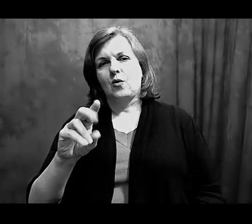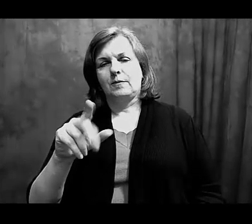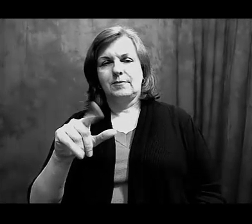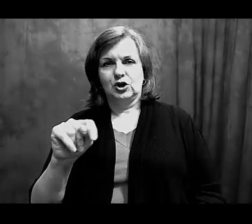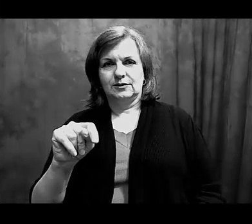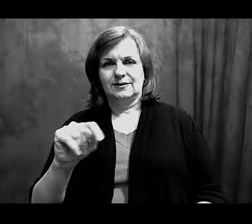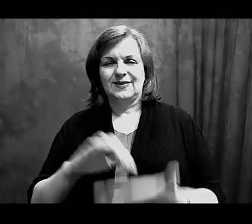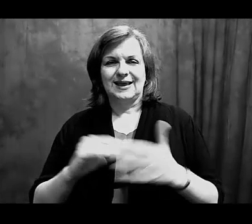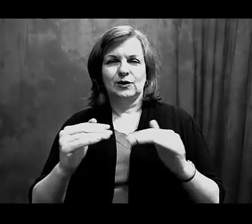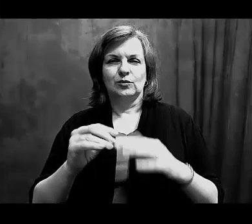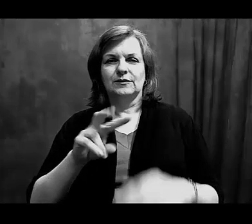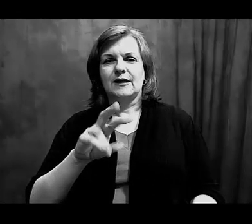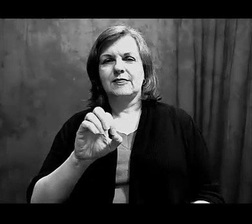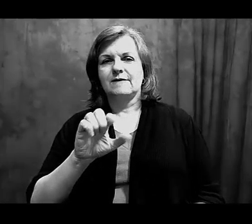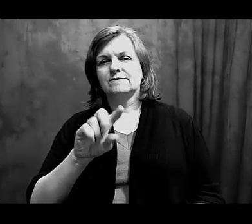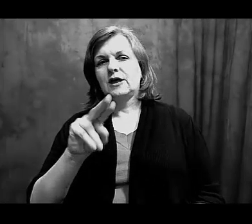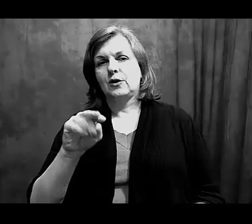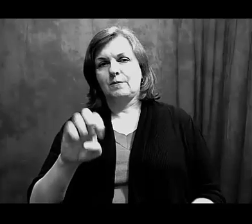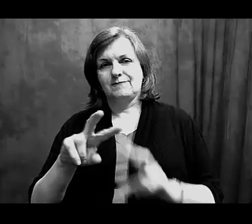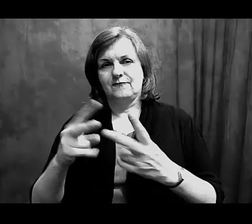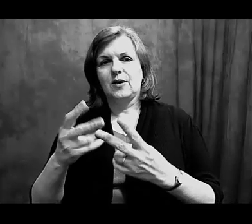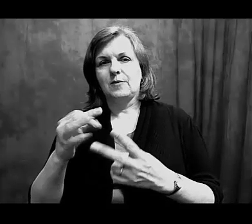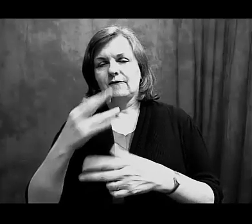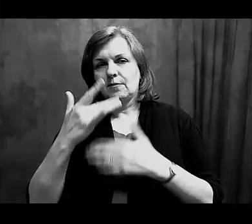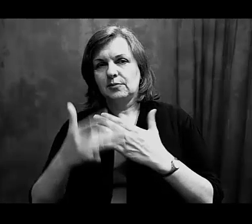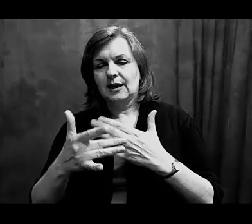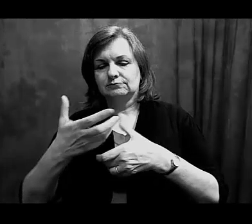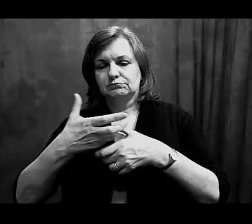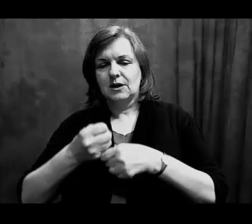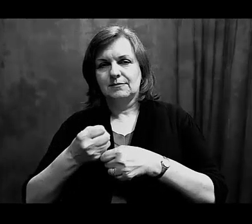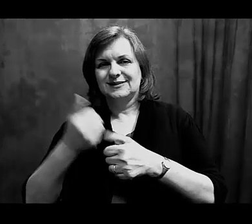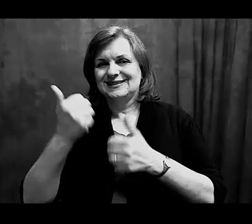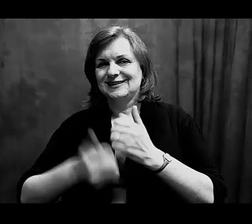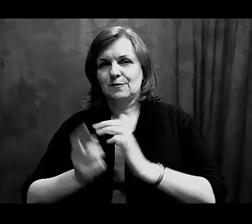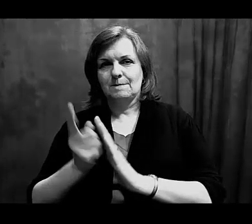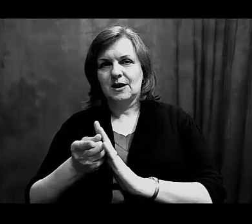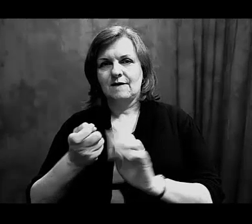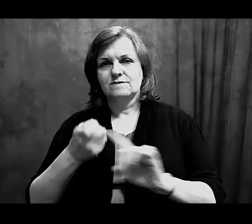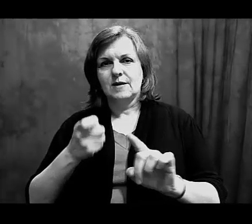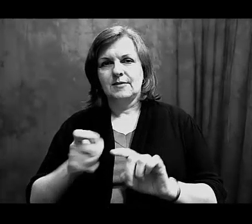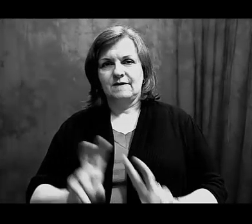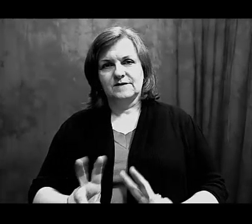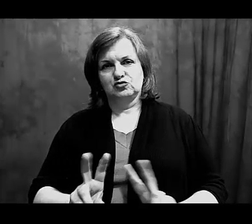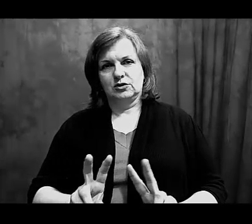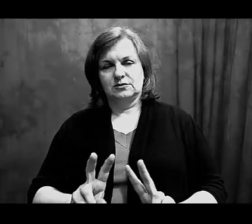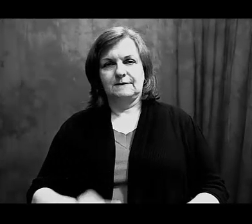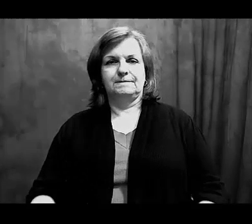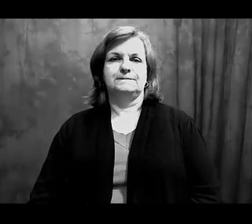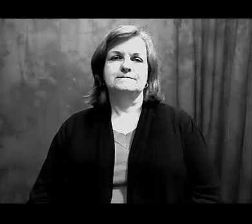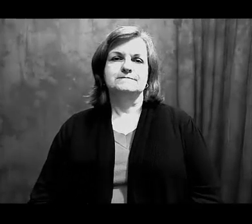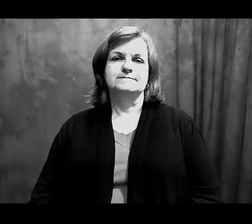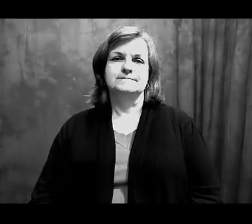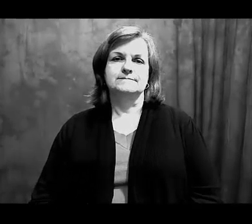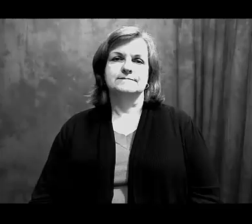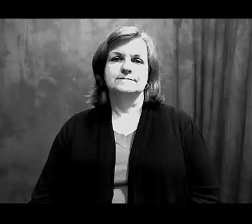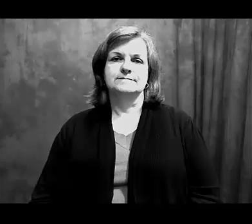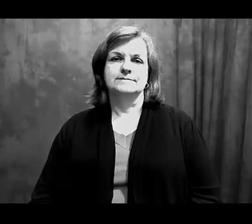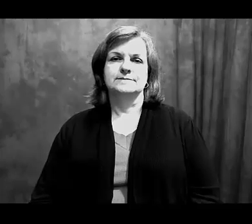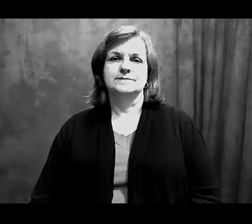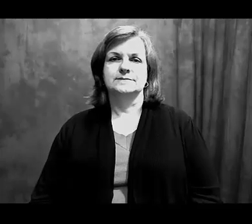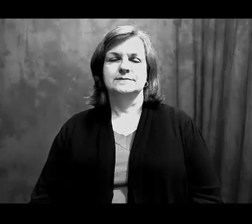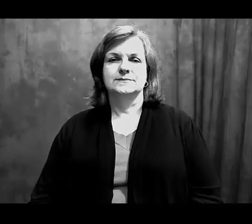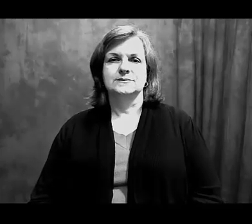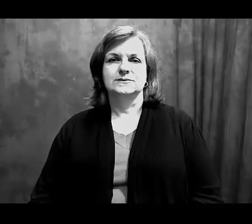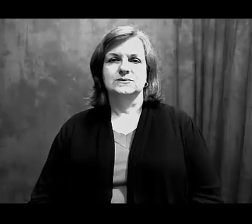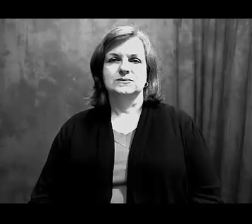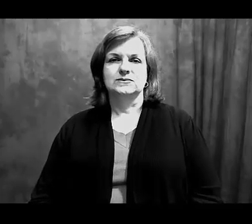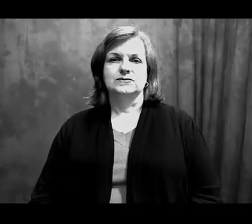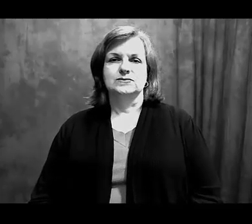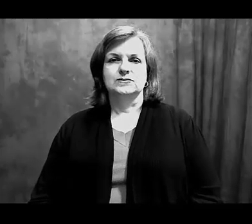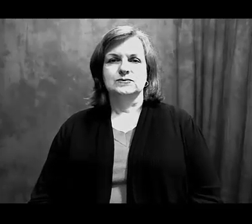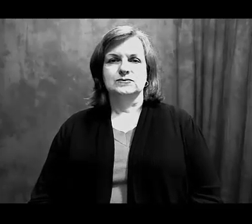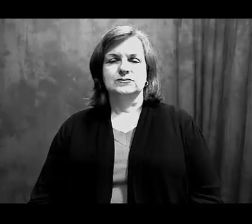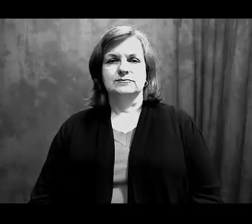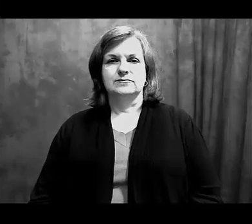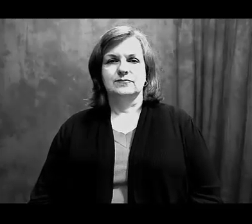out through the pulmonary arteries to the lungs -- pulmonary veins returning to the left atrium